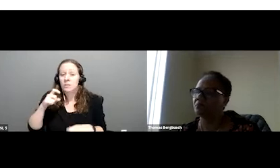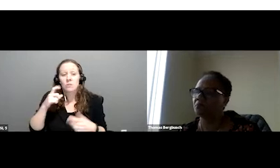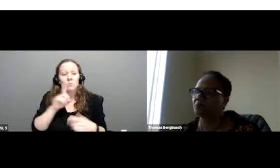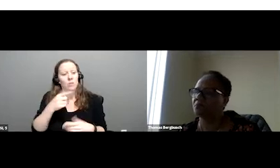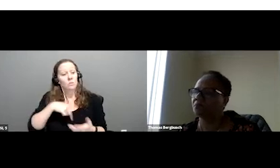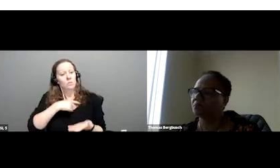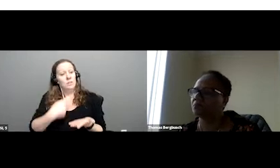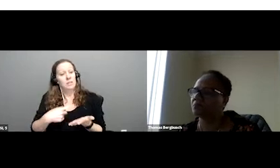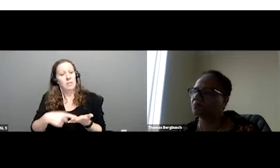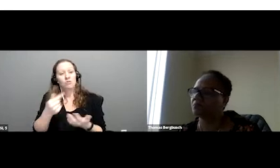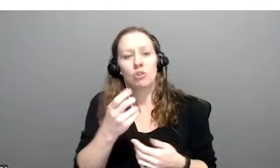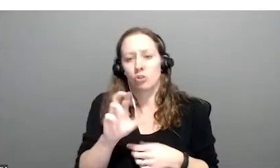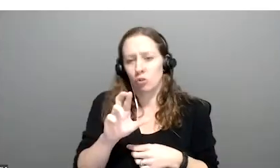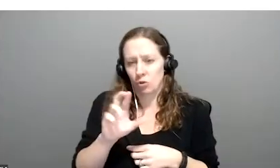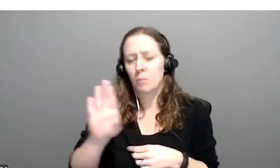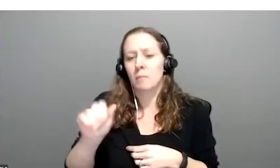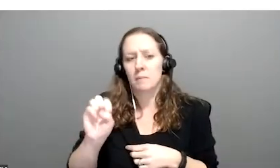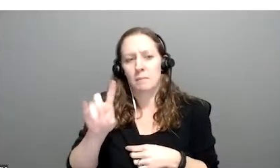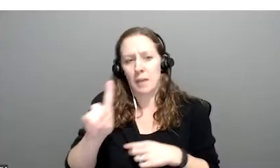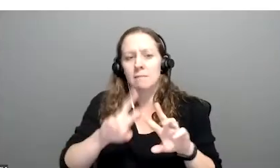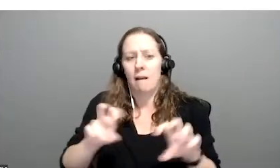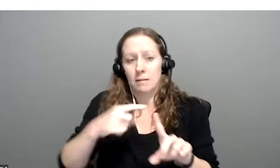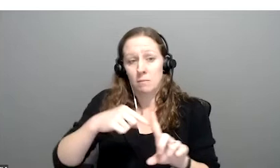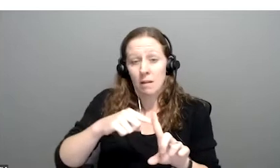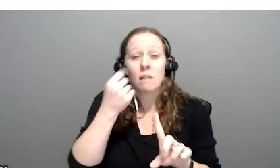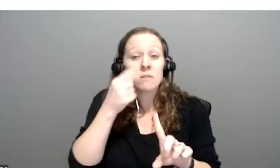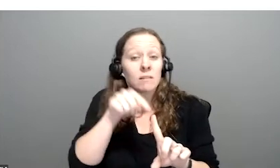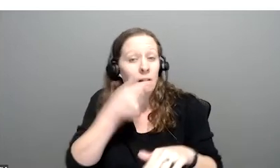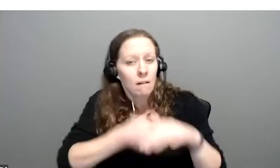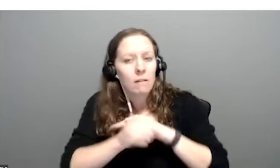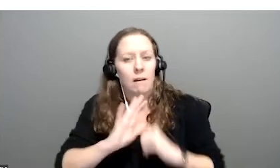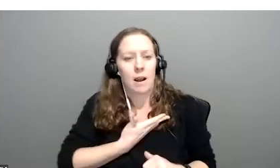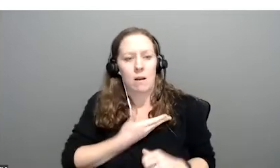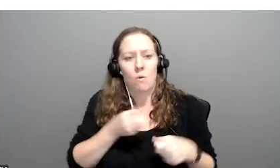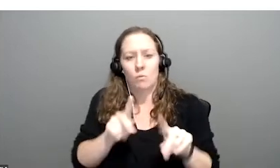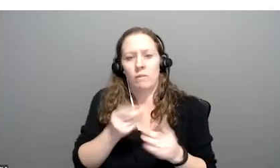plus in the context of our Opportunities Fund Program. Before jumping into our presentation,